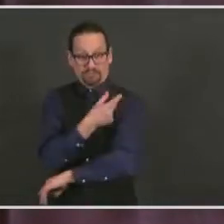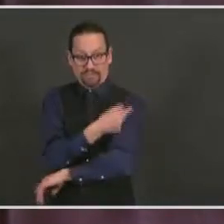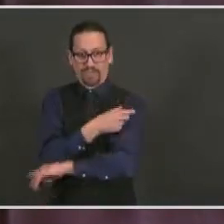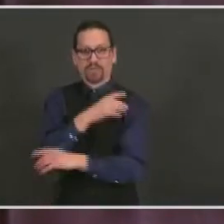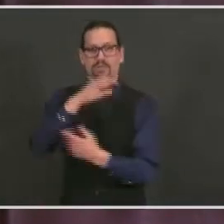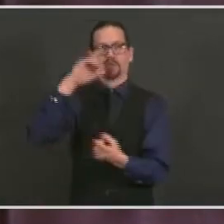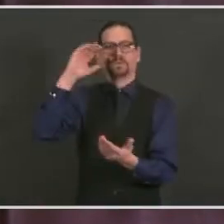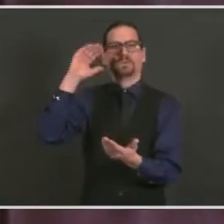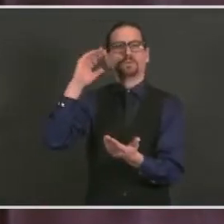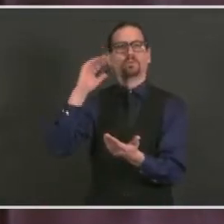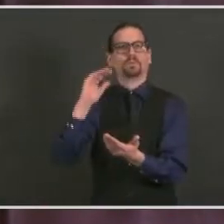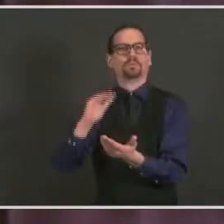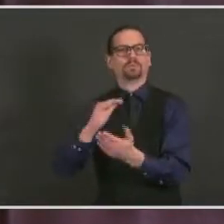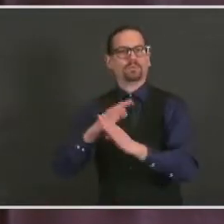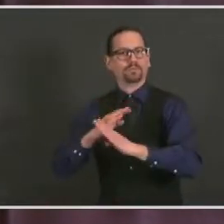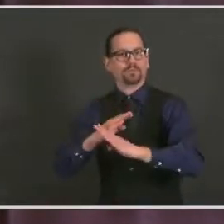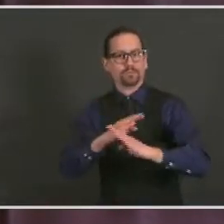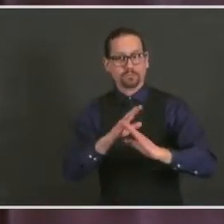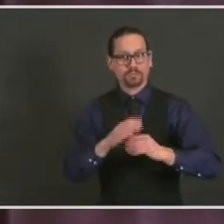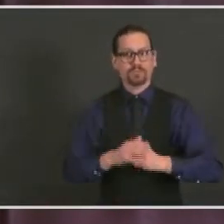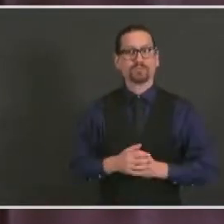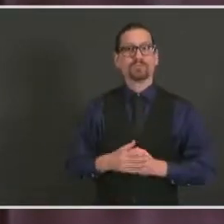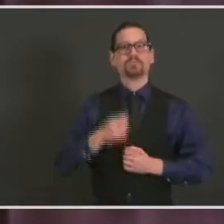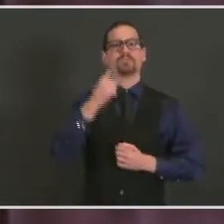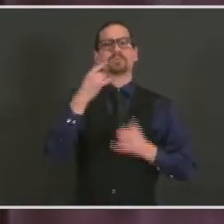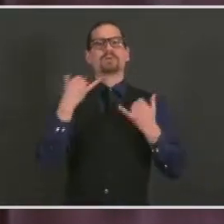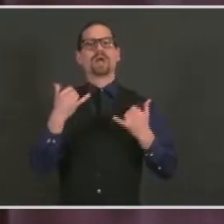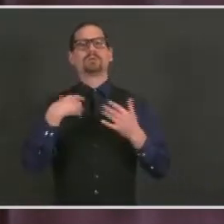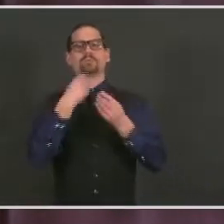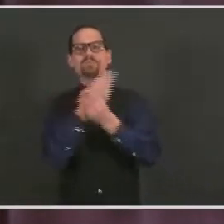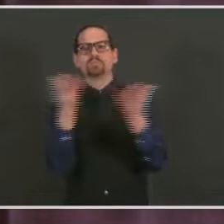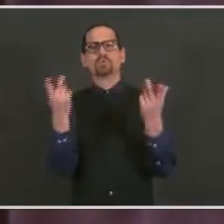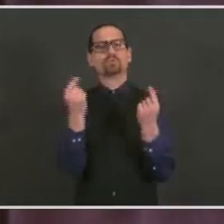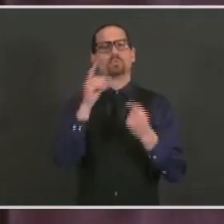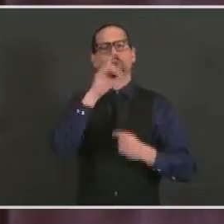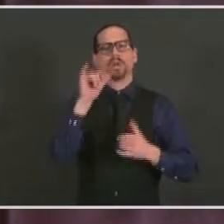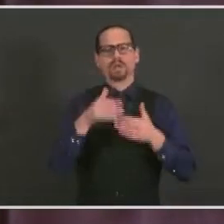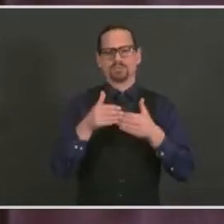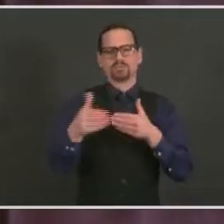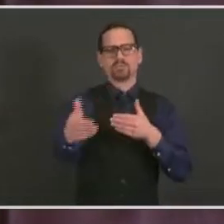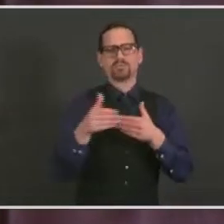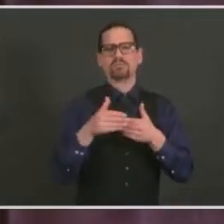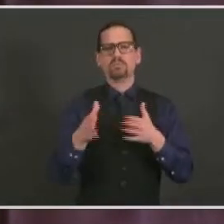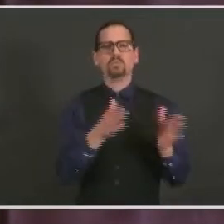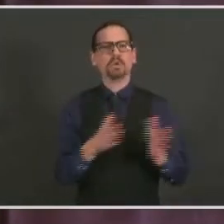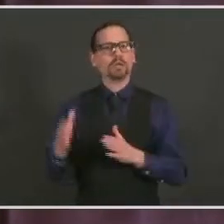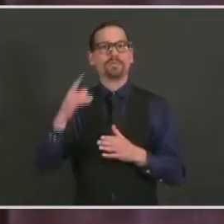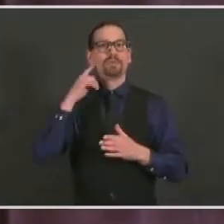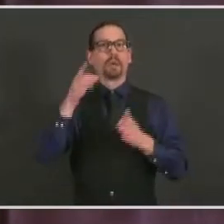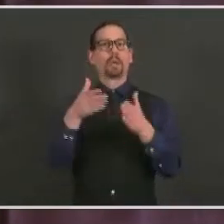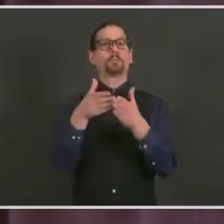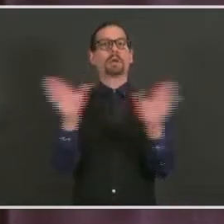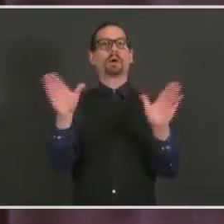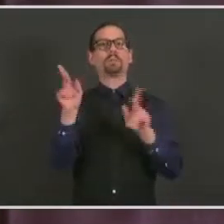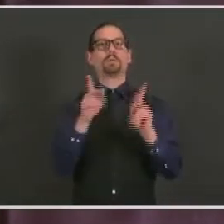AS WE LOOK TO THE NEXT PORTION OF OUR VACCINATION CAMPAIGN. WE'LL BE FOCUSED MORE ON THE